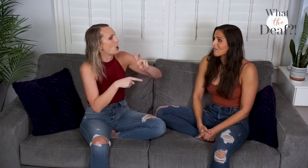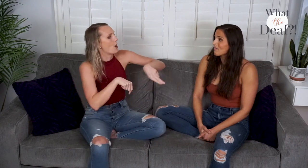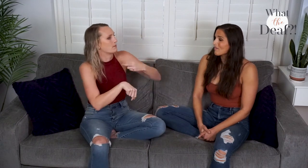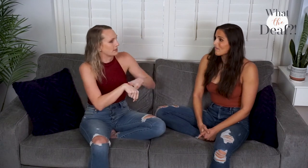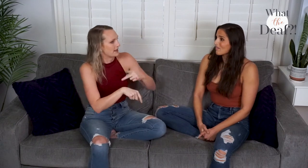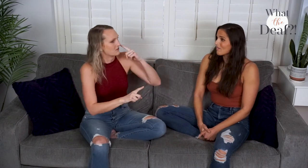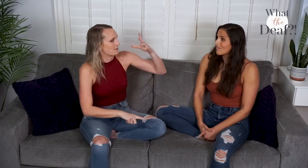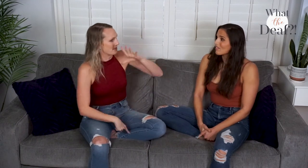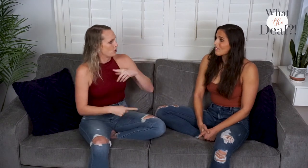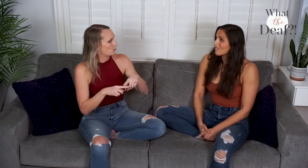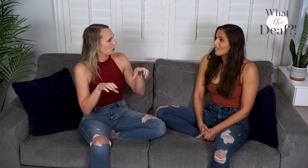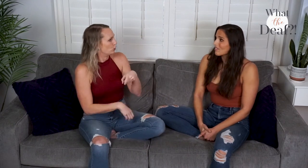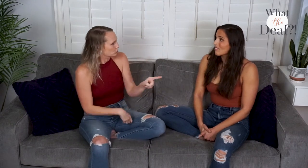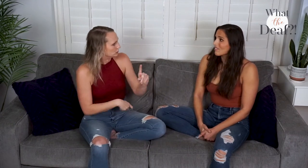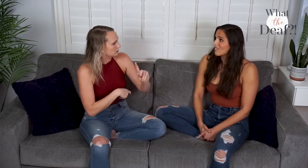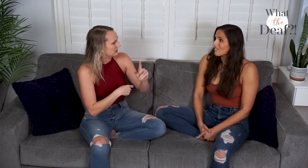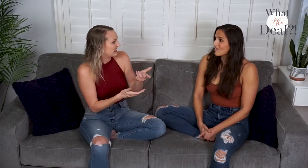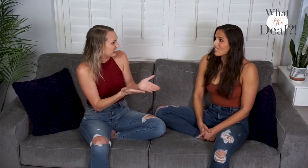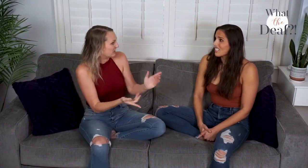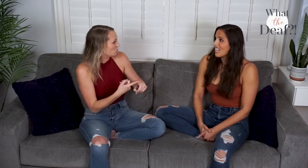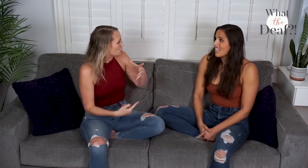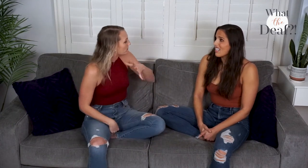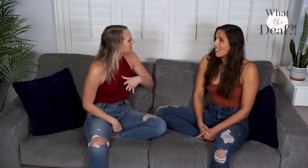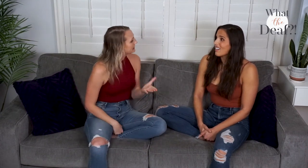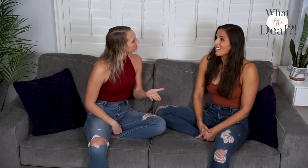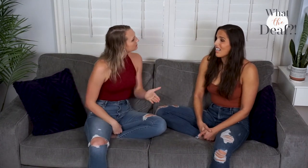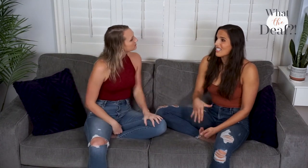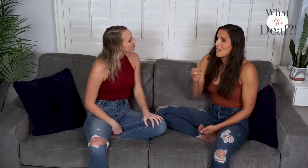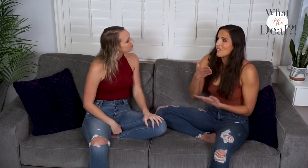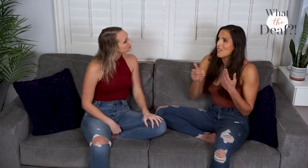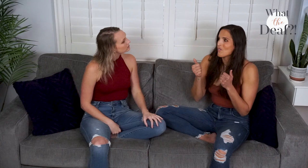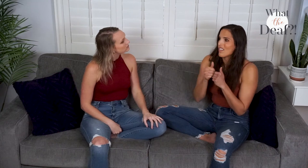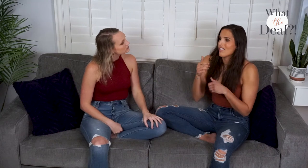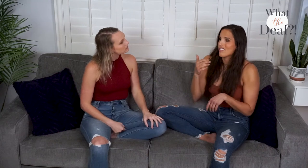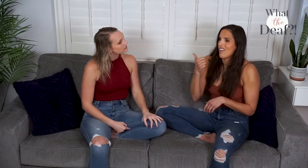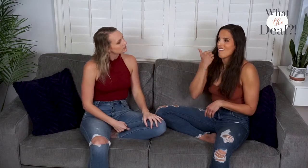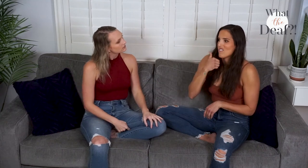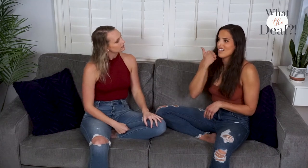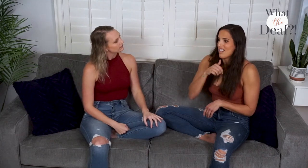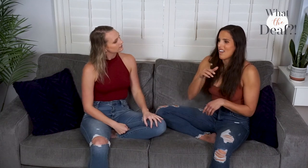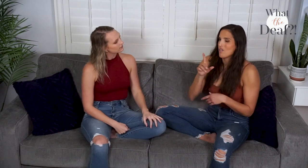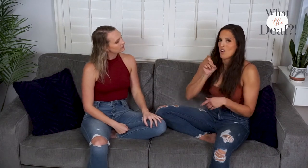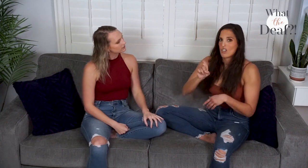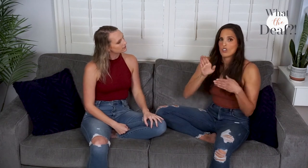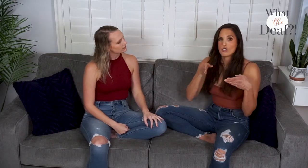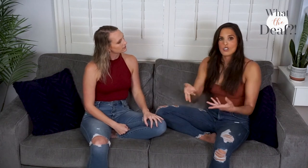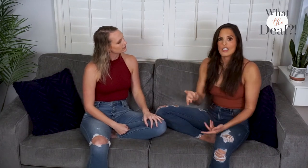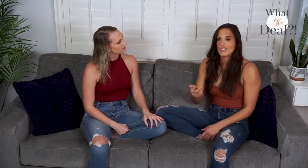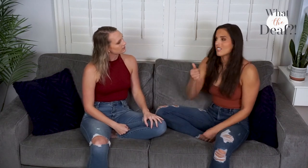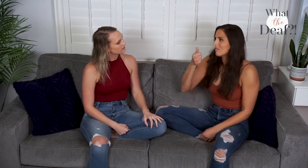to normalize it for men to continue doing these things to women. It’s the same thing with everyday life, walking down the street.